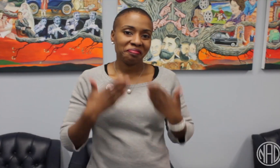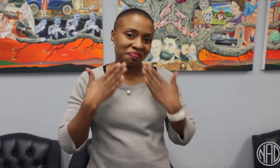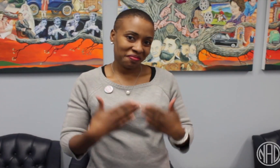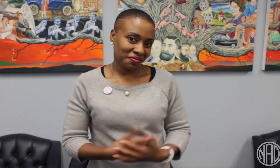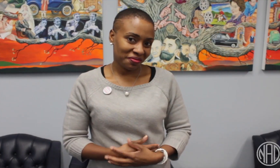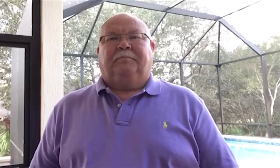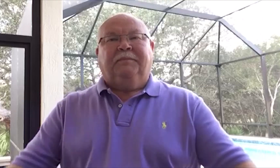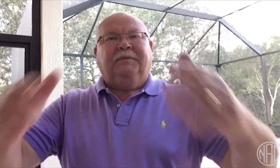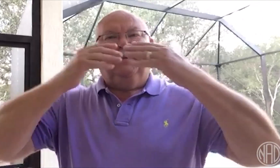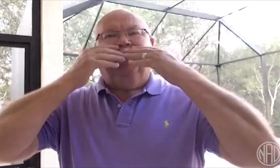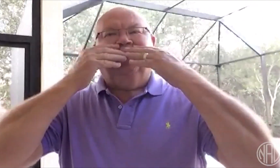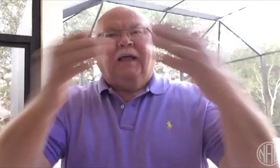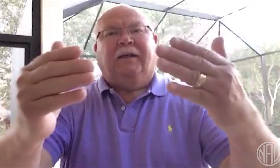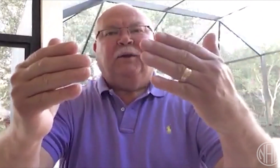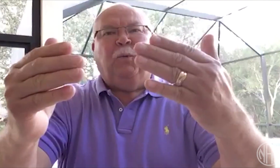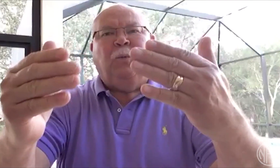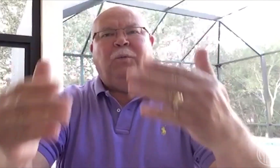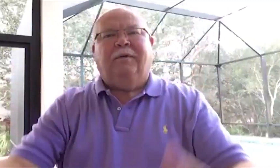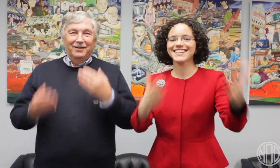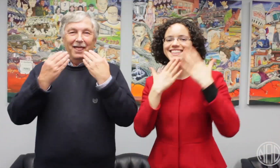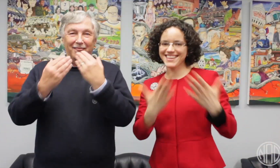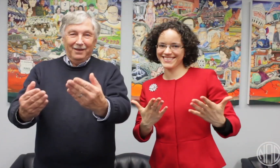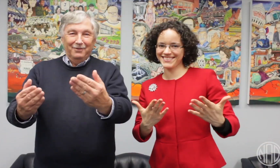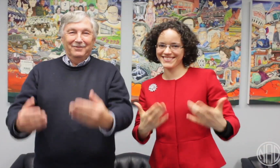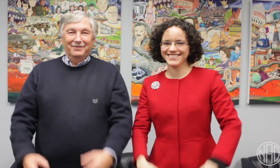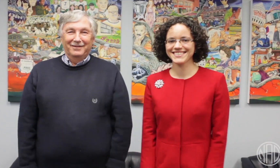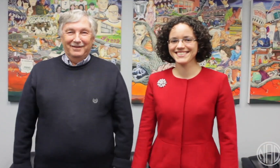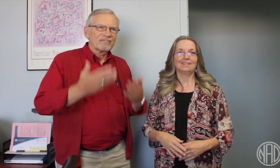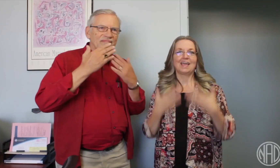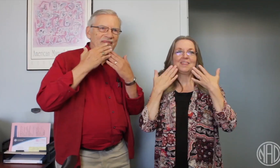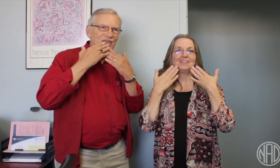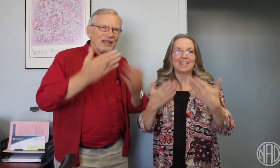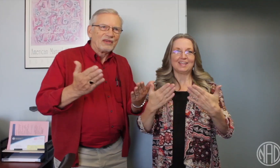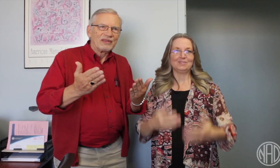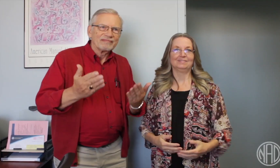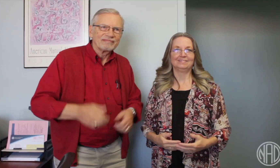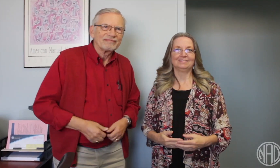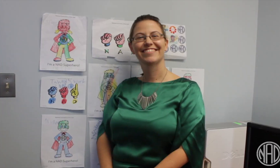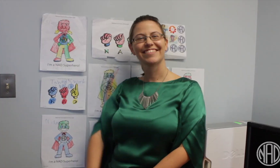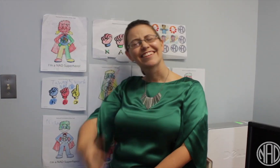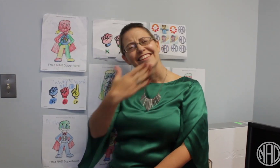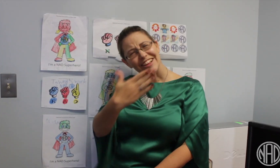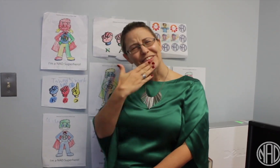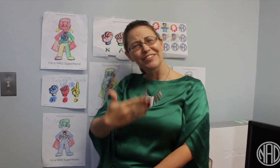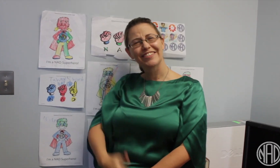Thanks. Thank you. Thank you! Thank you. Thanks!